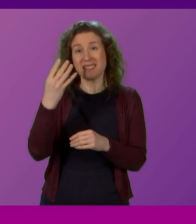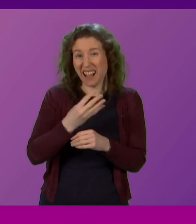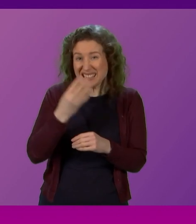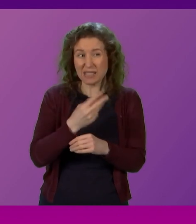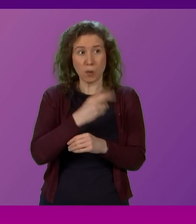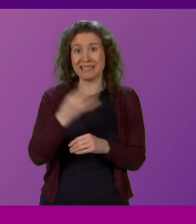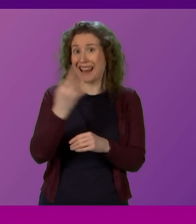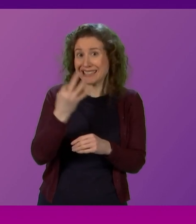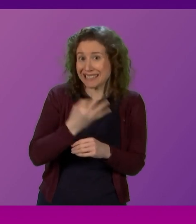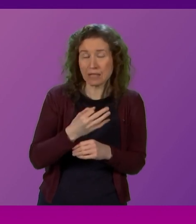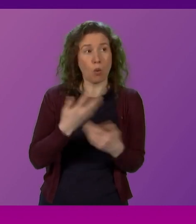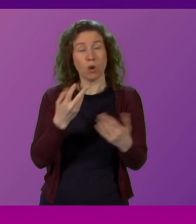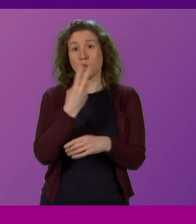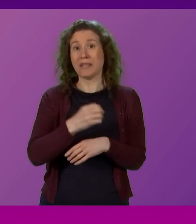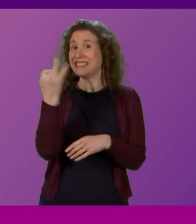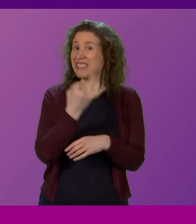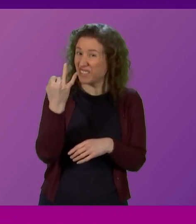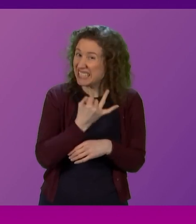of 2020, 2019, 2018 or 2017.